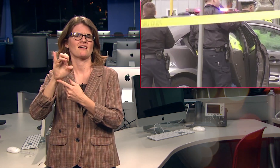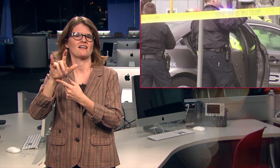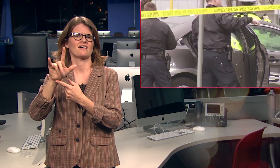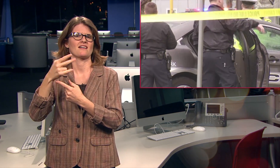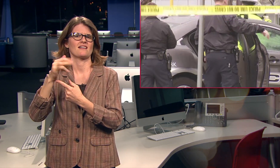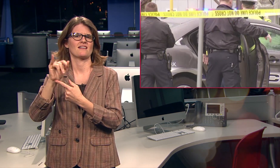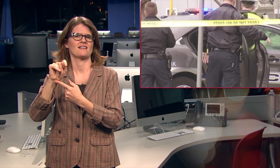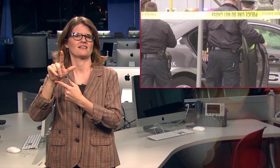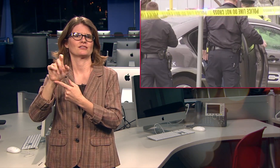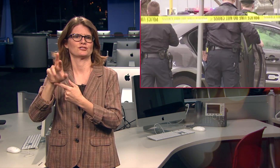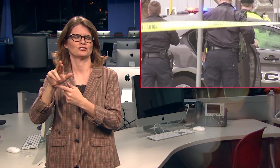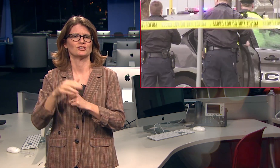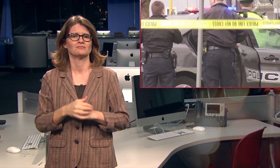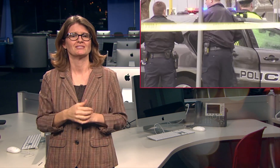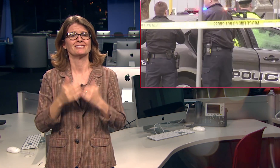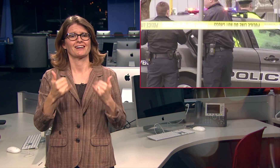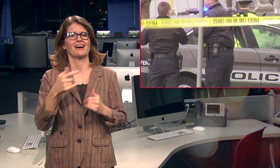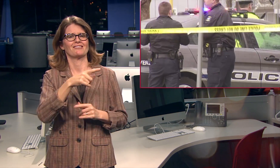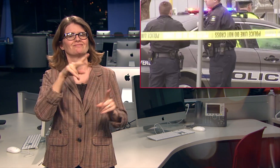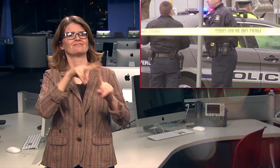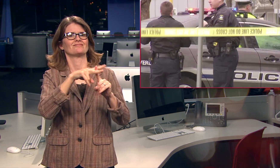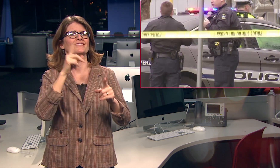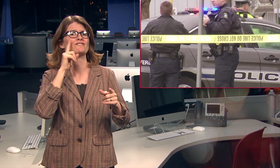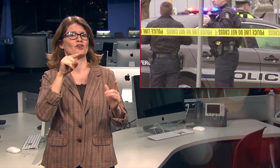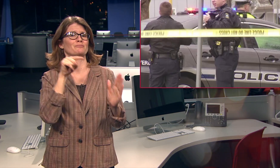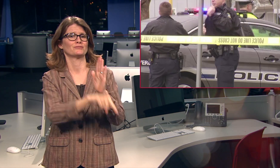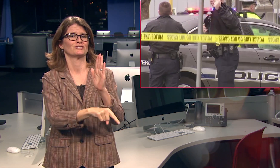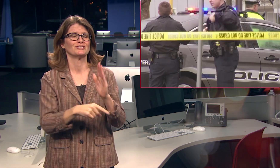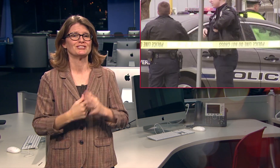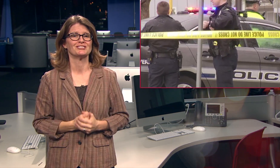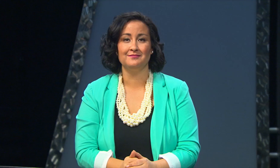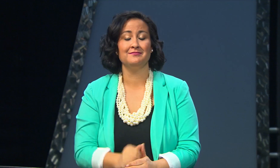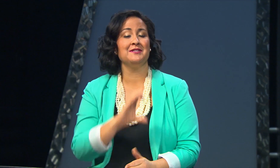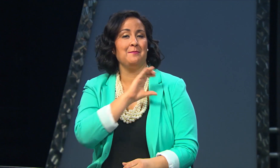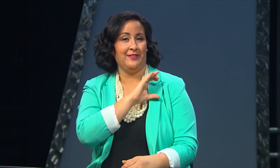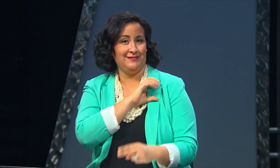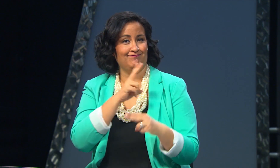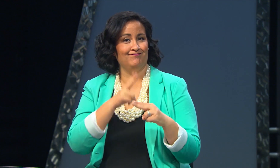FACES CHARGES OF PREMEDITATED MURDER.